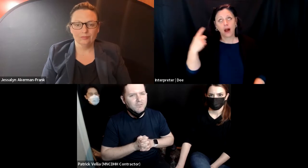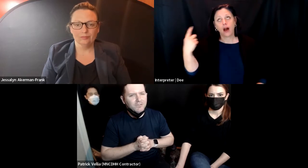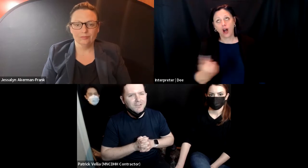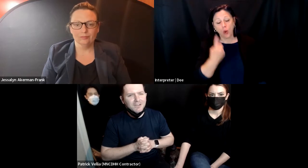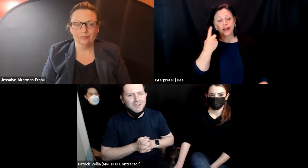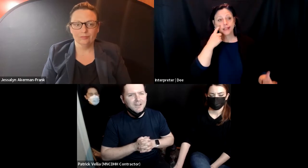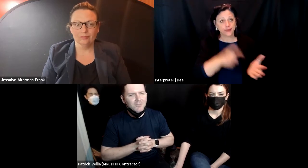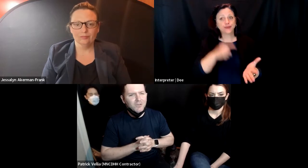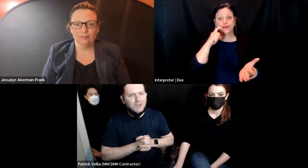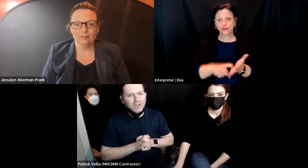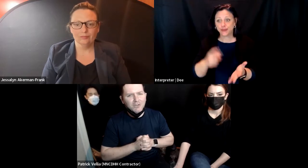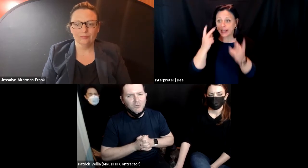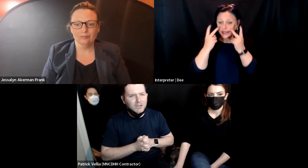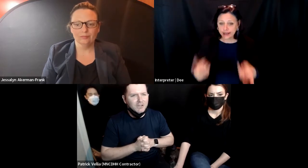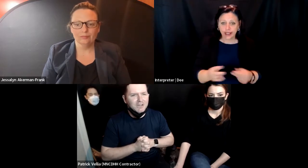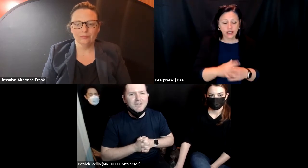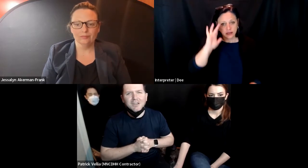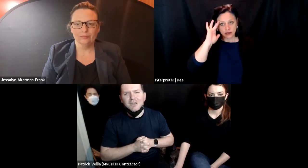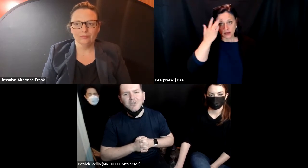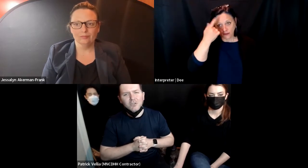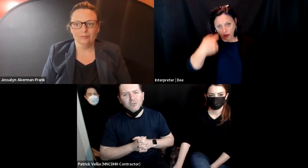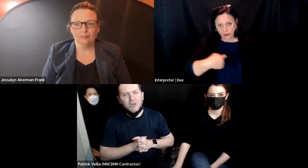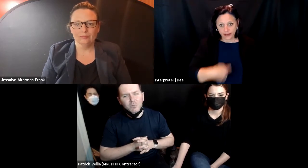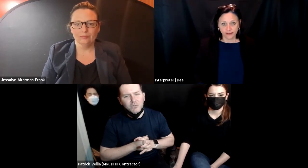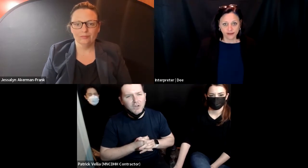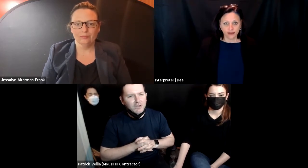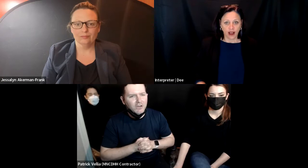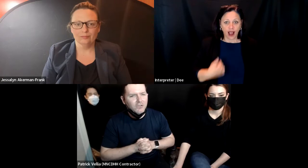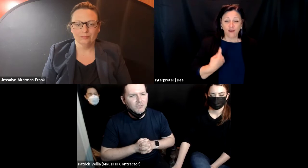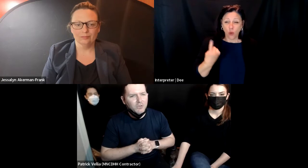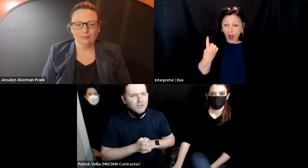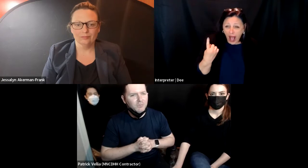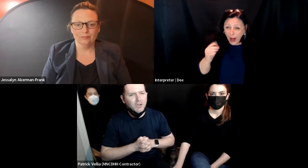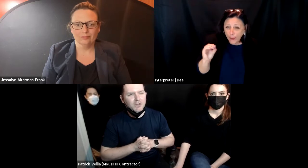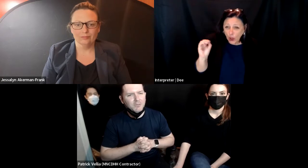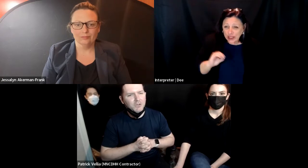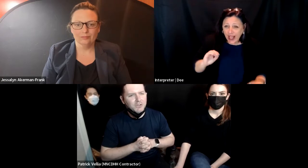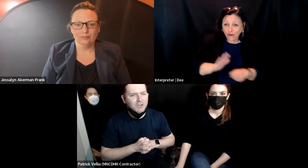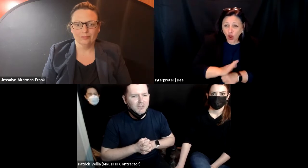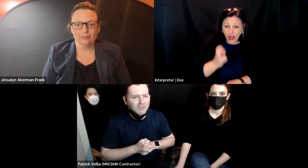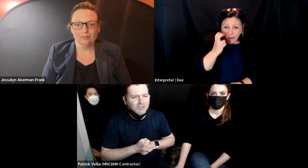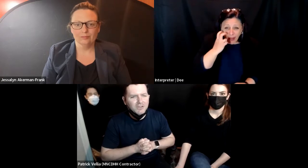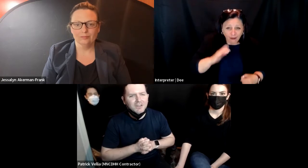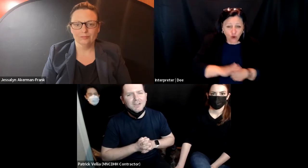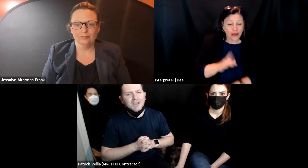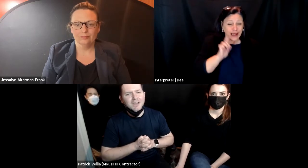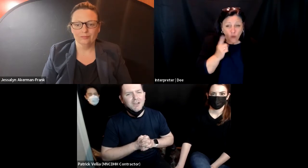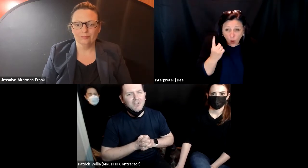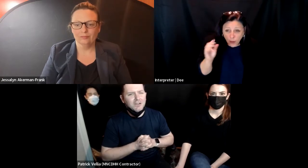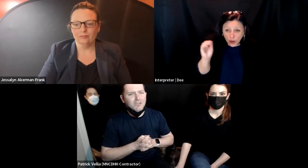And also don't assume the person is totally blind, totally deaf. That's one problem I always come up with is really annoying.